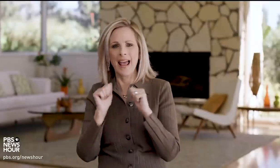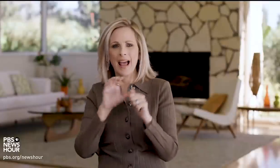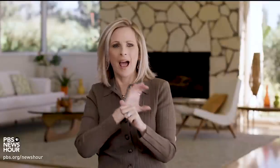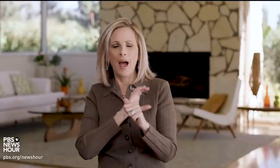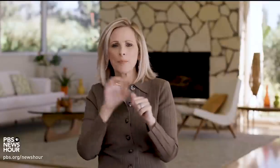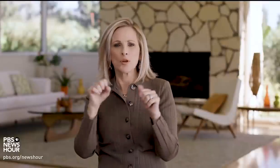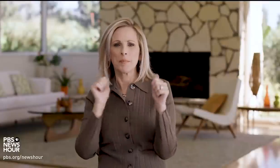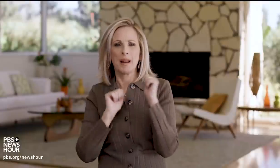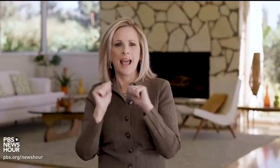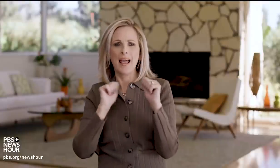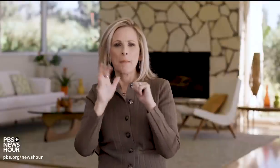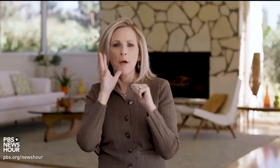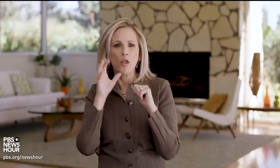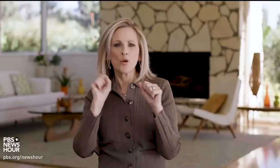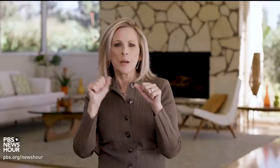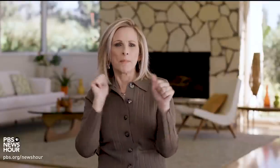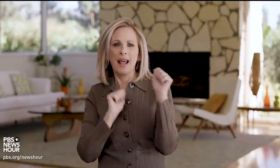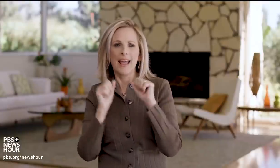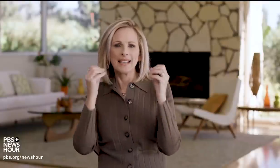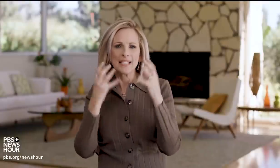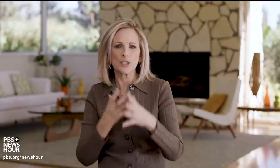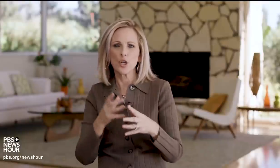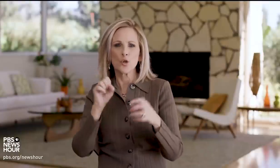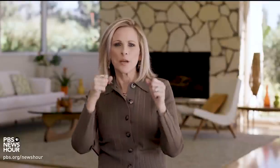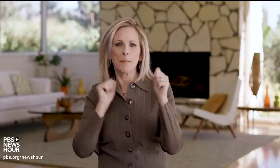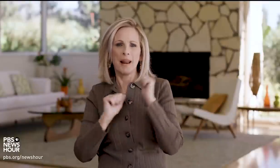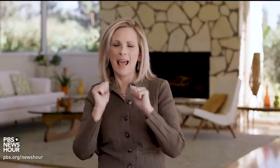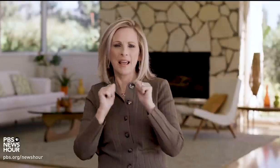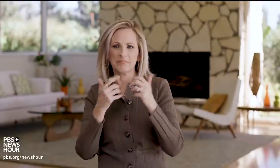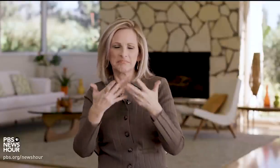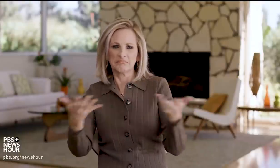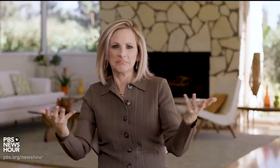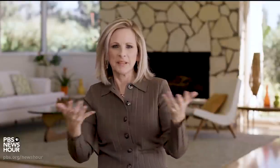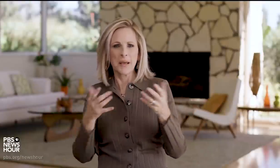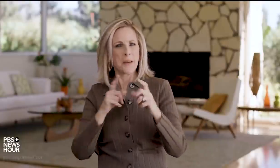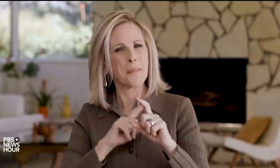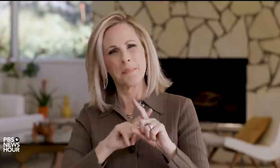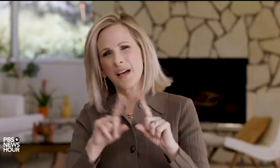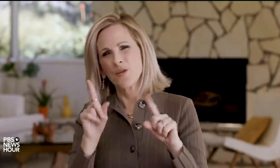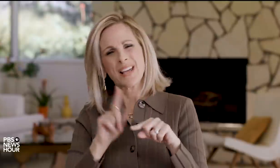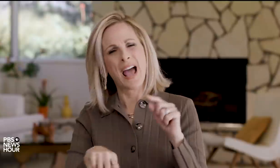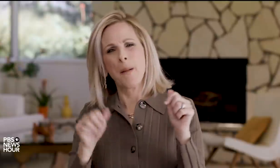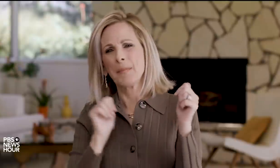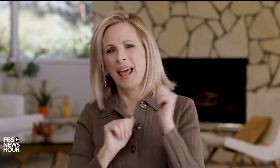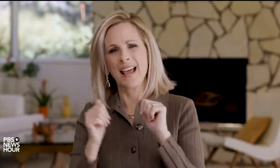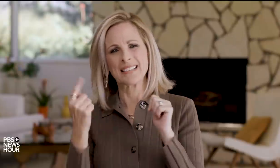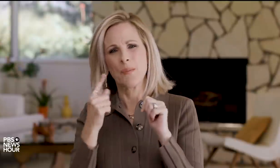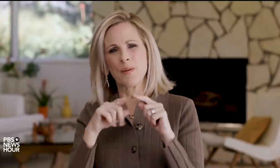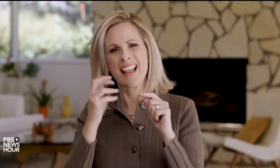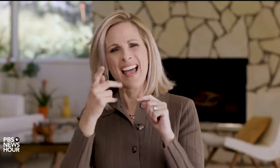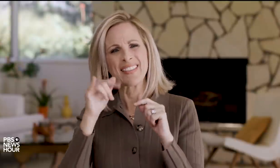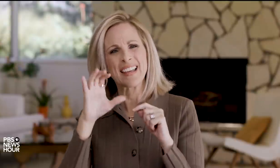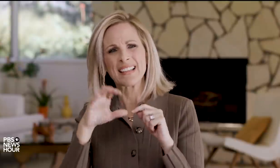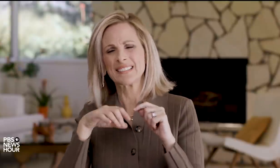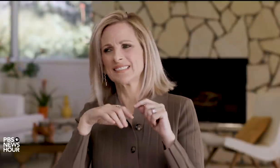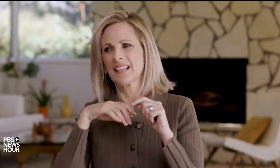and you know you can play a cop could play a mother. I could play teacher I could play whatever it is, but you can't play someone.